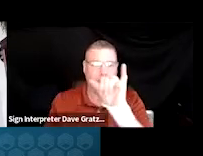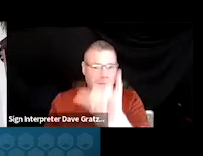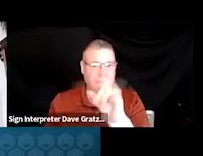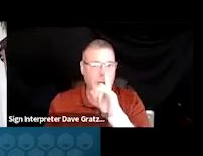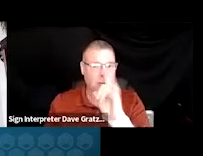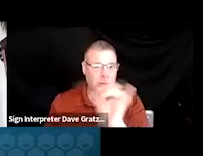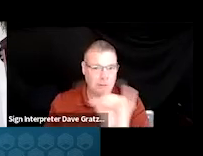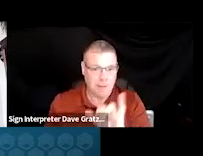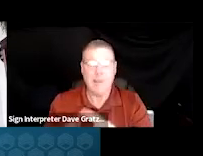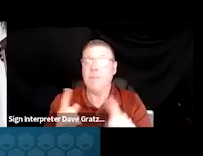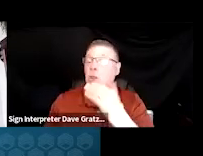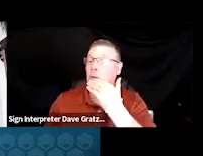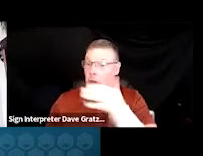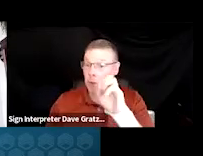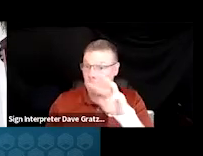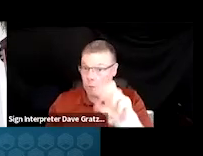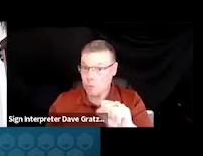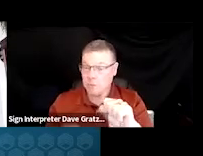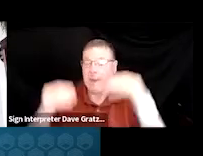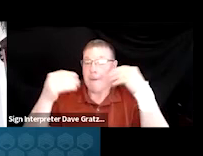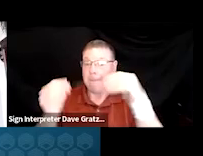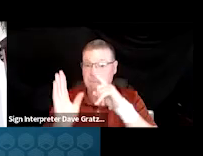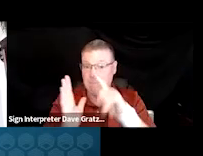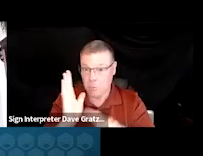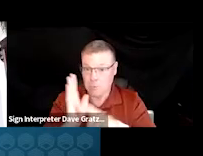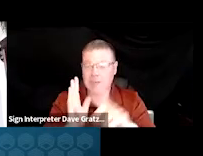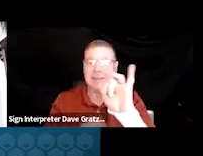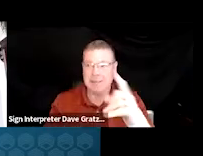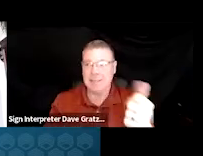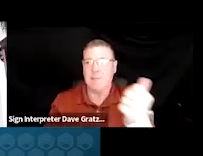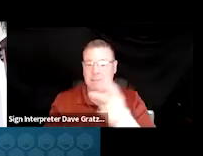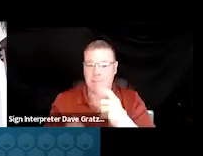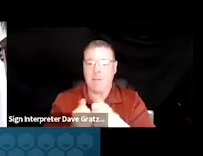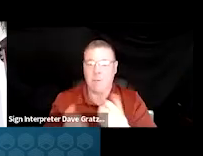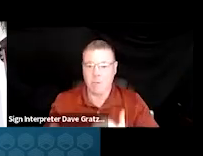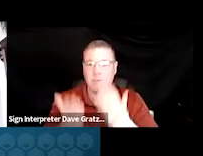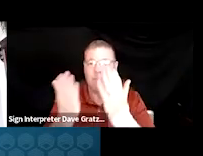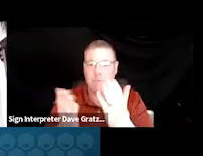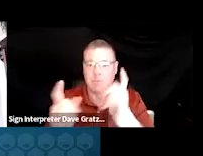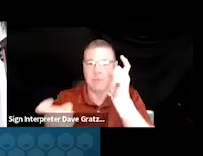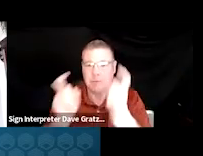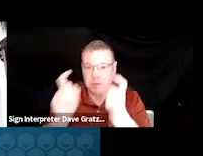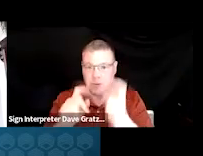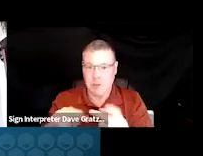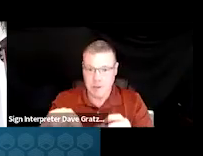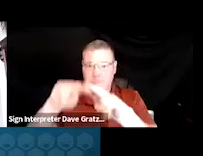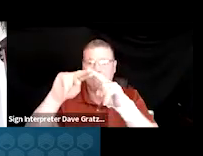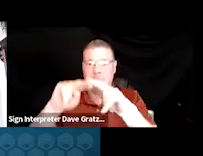The good news is that the market research firm did come back with a recommendation to adjust our salaries up for our positions.